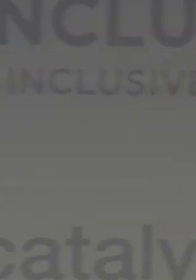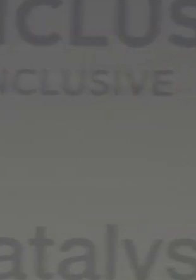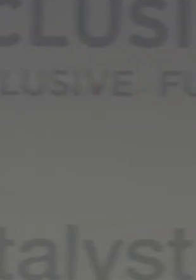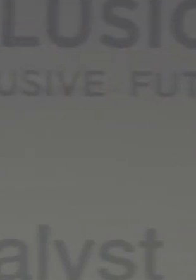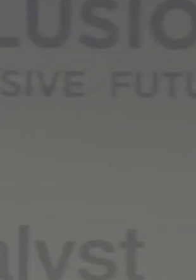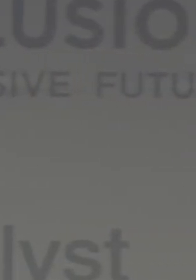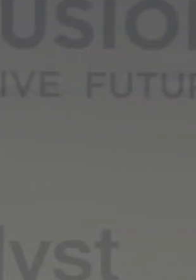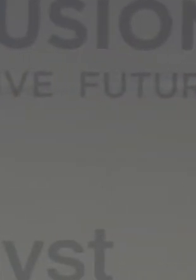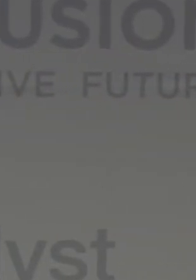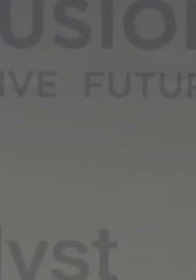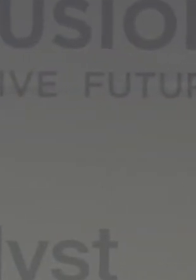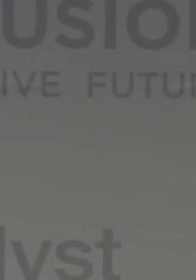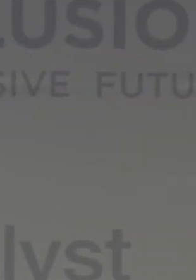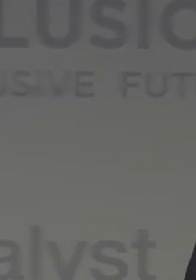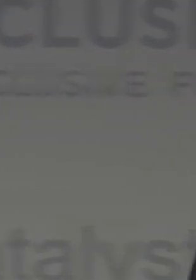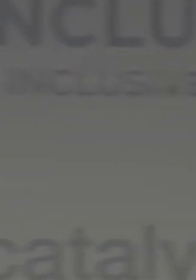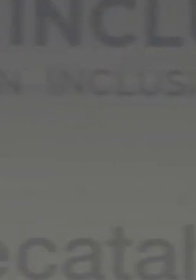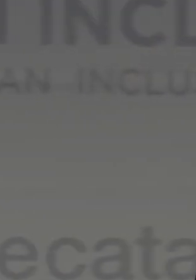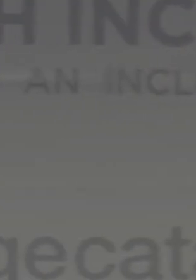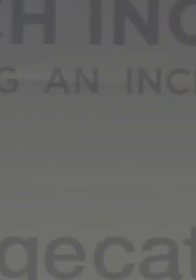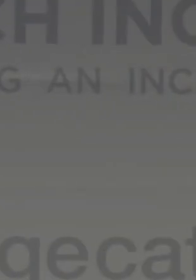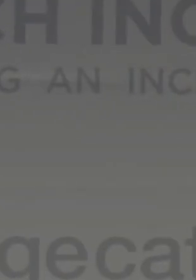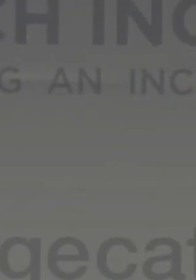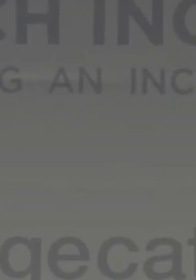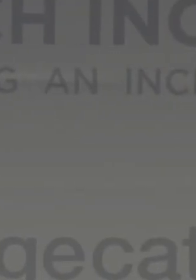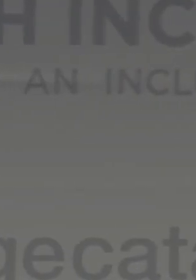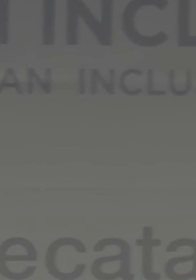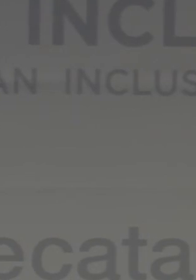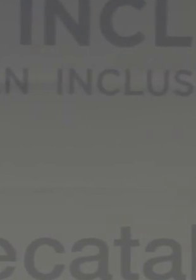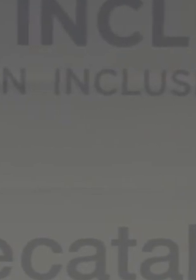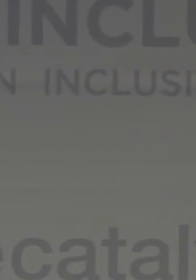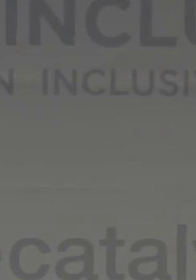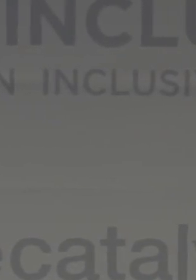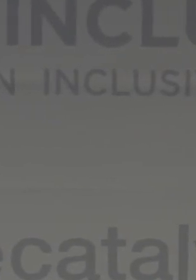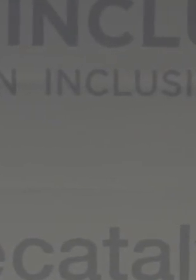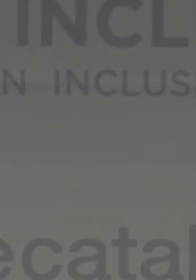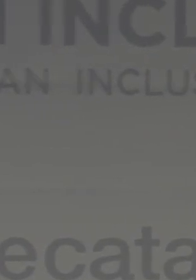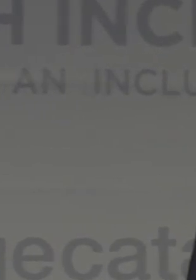access hearing technology a week later I get an email from Senator a little bit